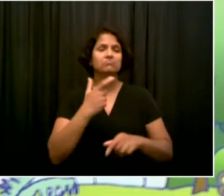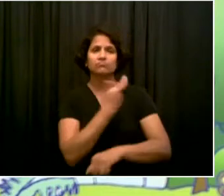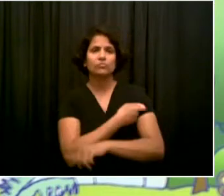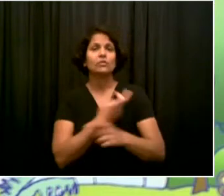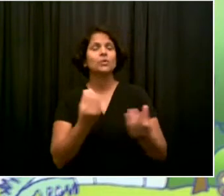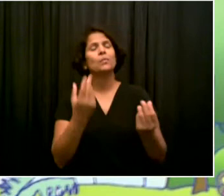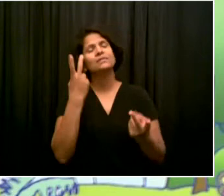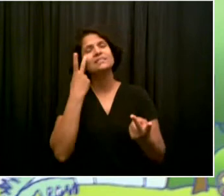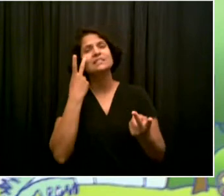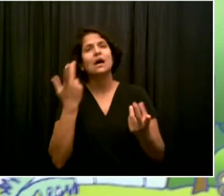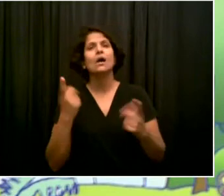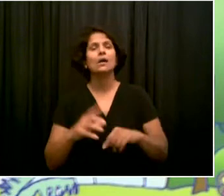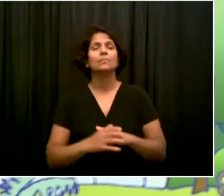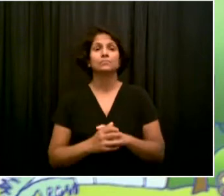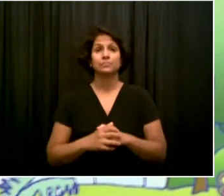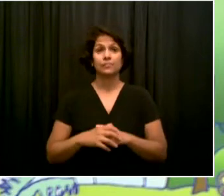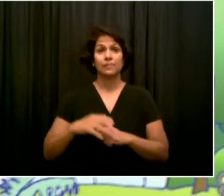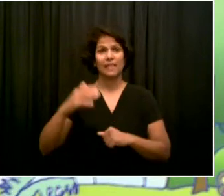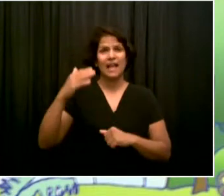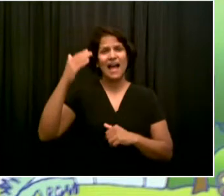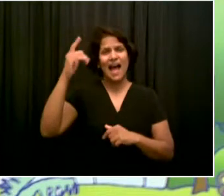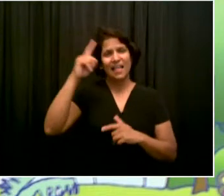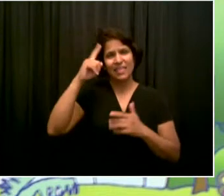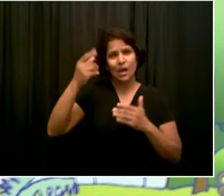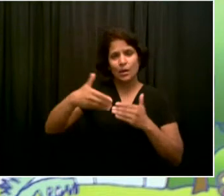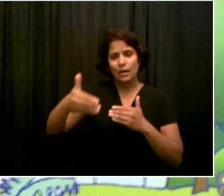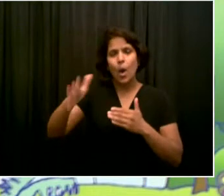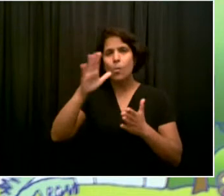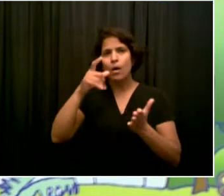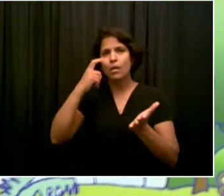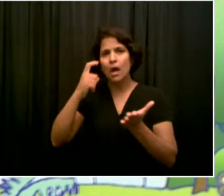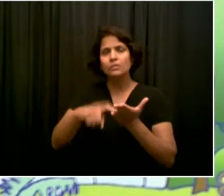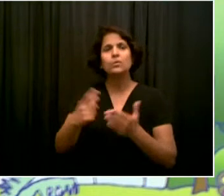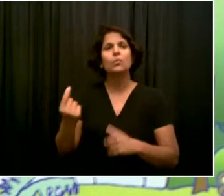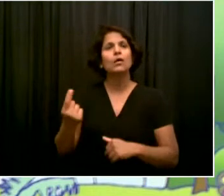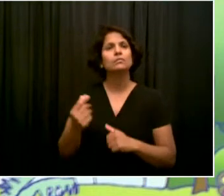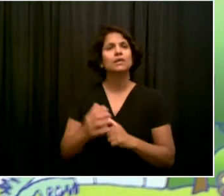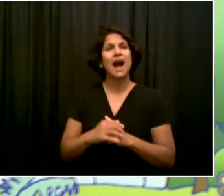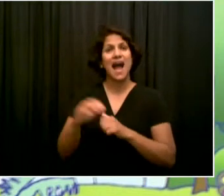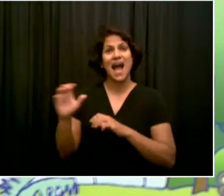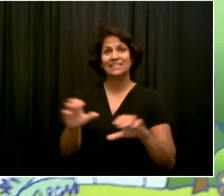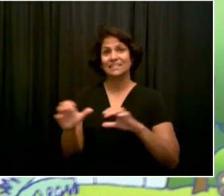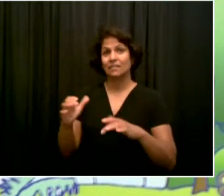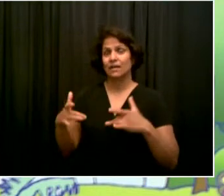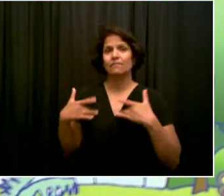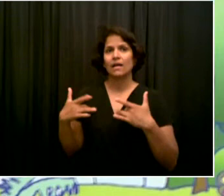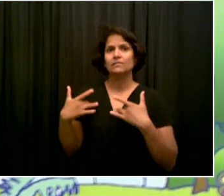AND MORE. I THINK YOU WILL SEE IN SHORT ORDER MORE AND MORE ACTIVITY